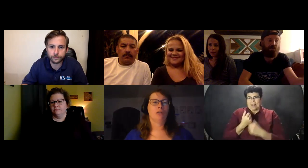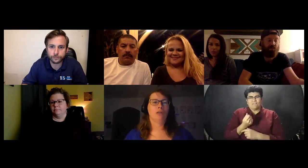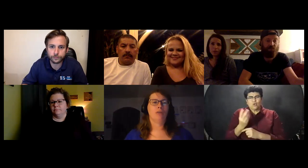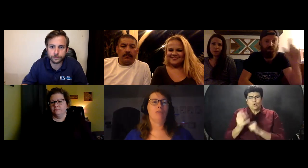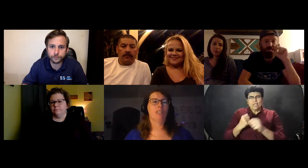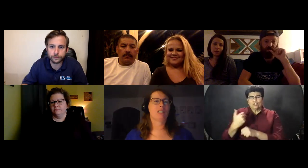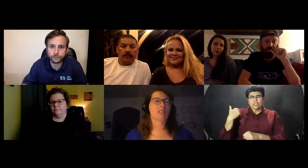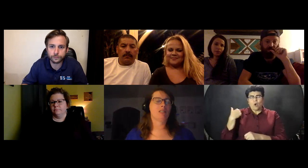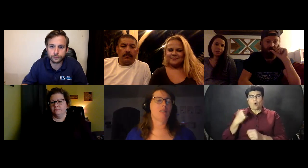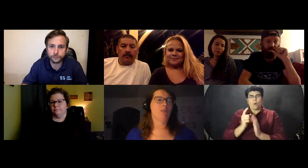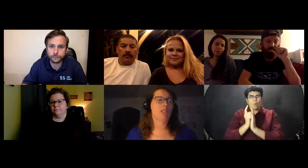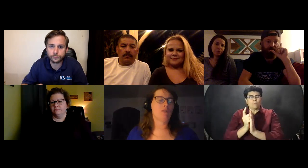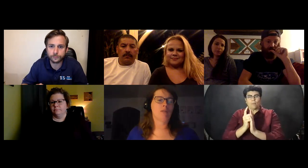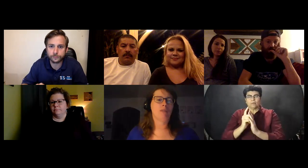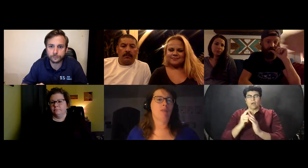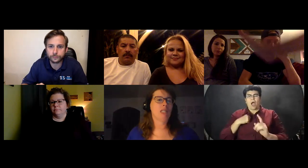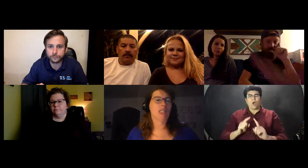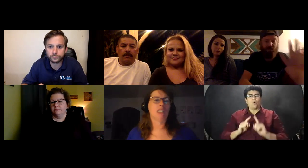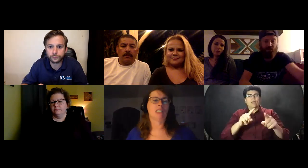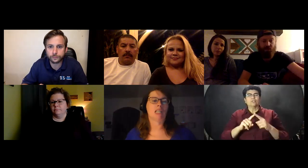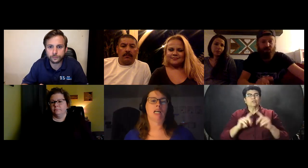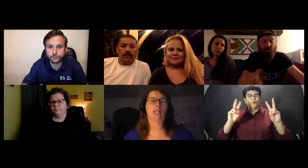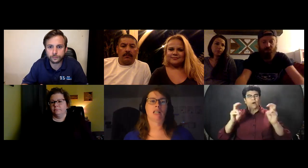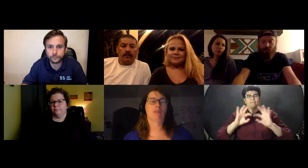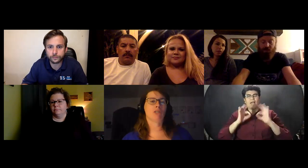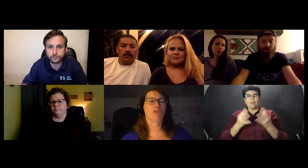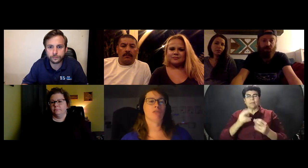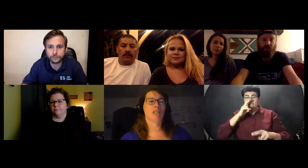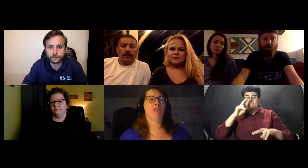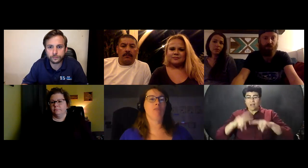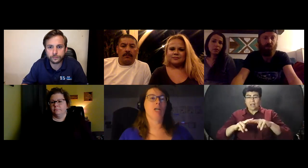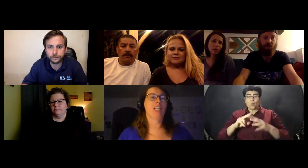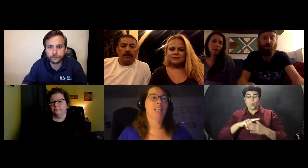i was went to a family fun weekend at